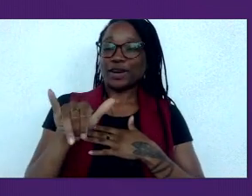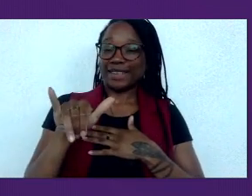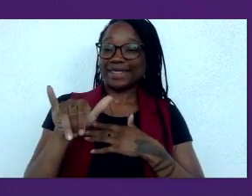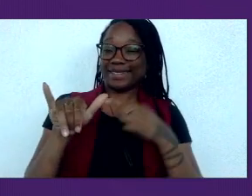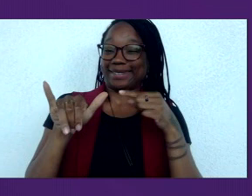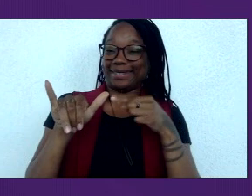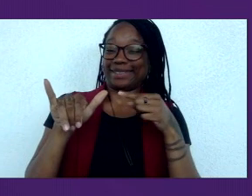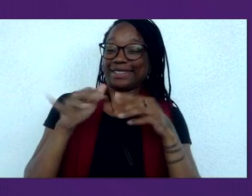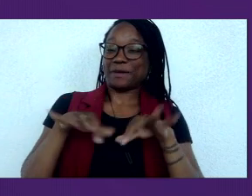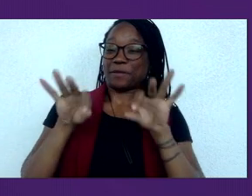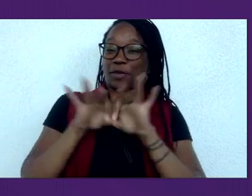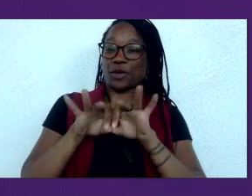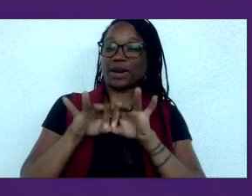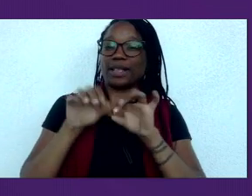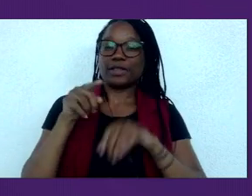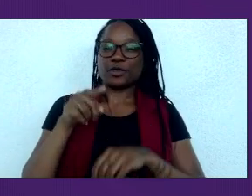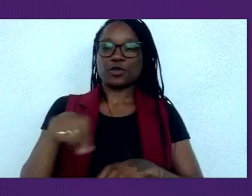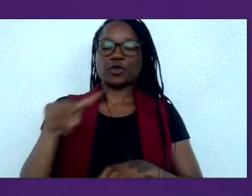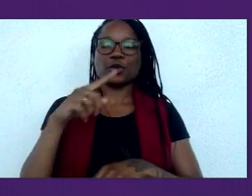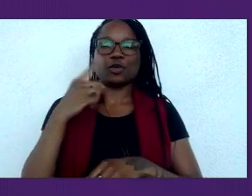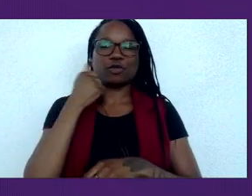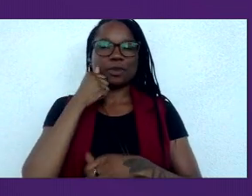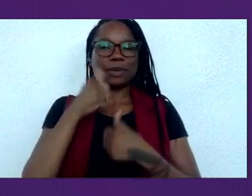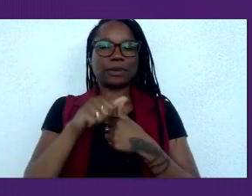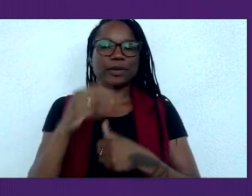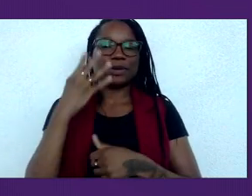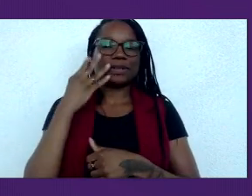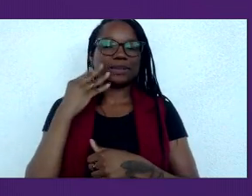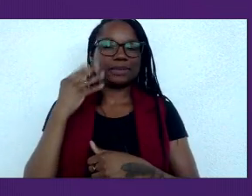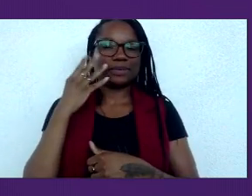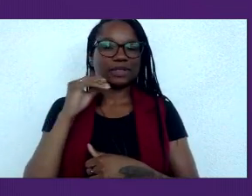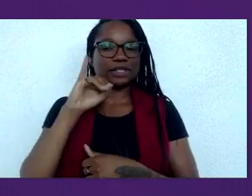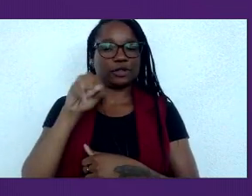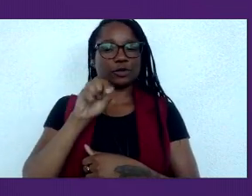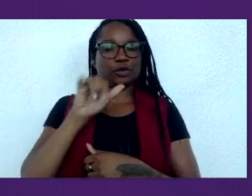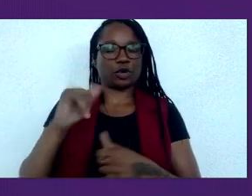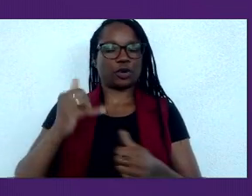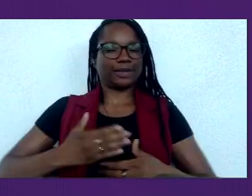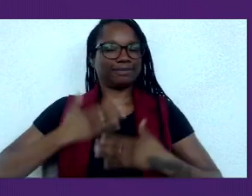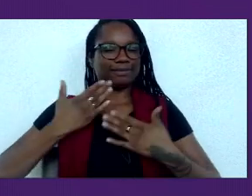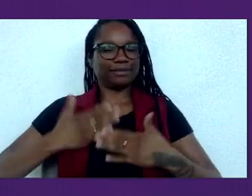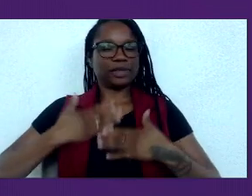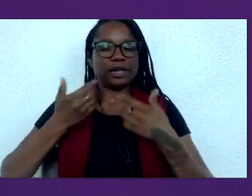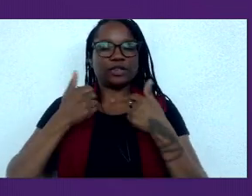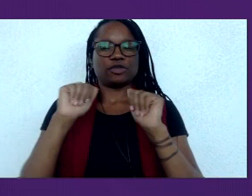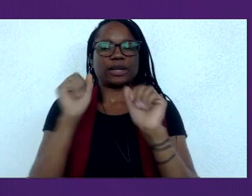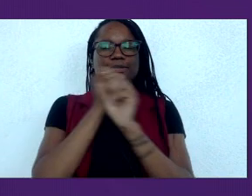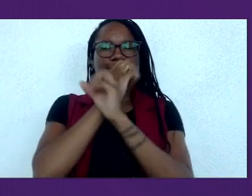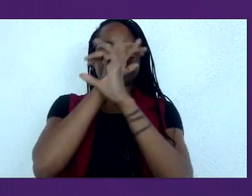you're from that you can recall with joy. Try to see this place clearly from your mind's eye.